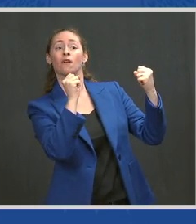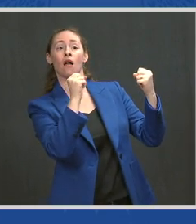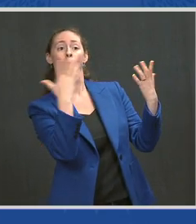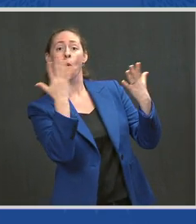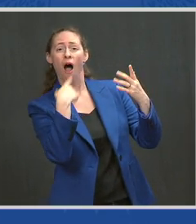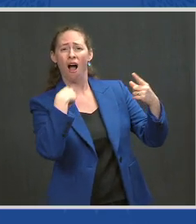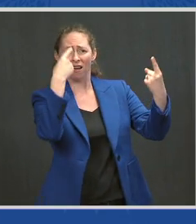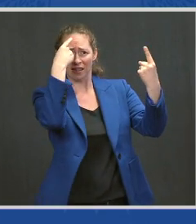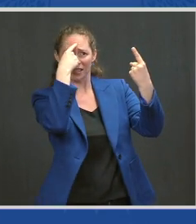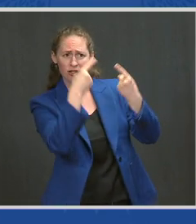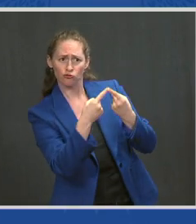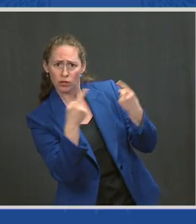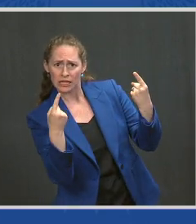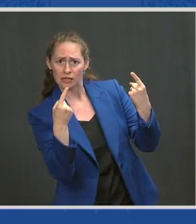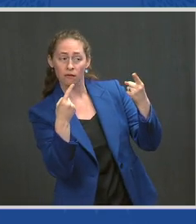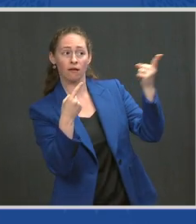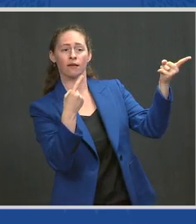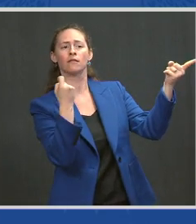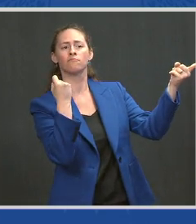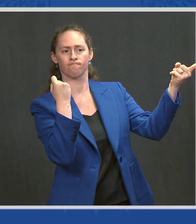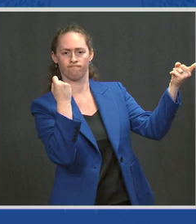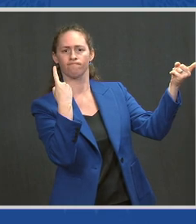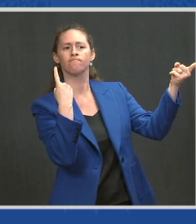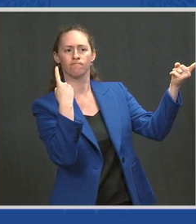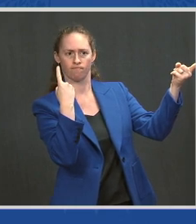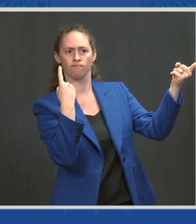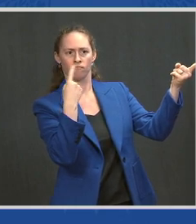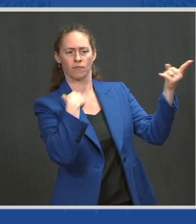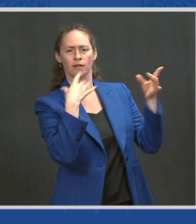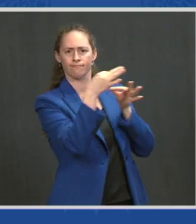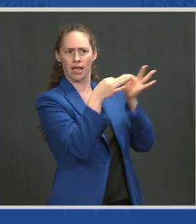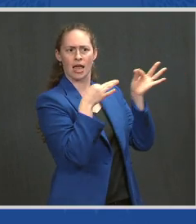why I say what I say and why I do what I do,